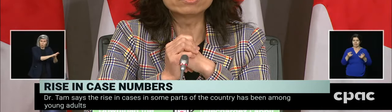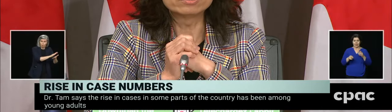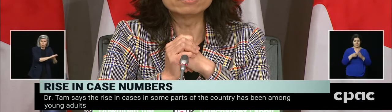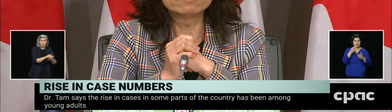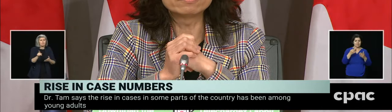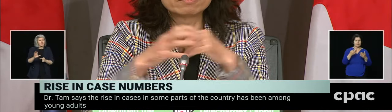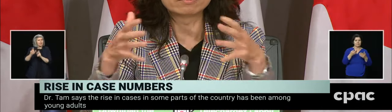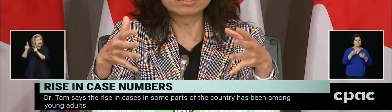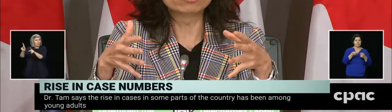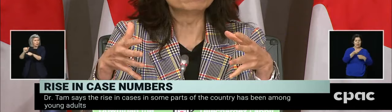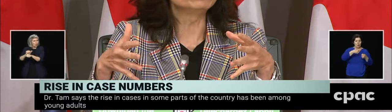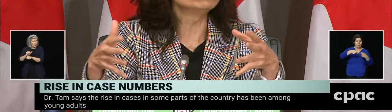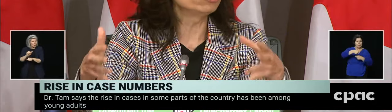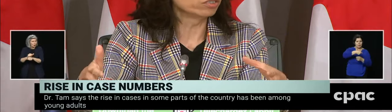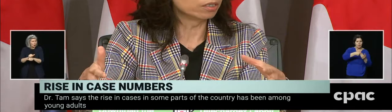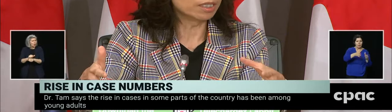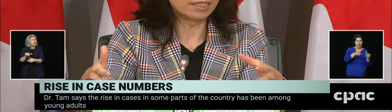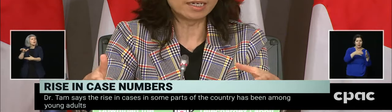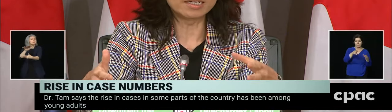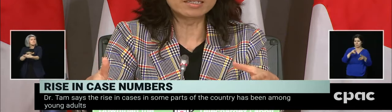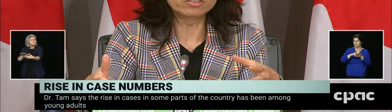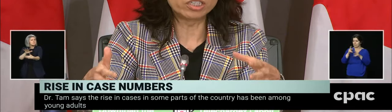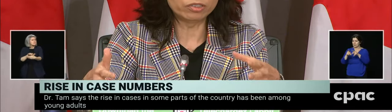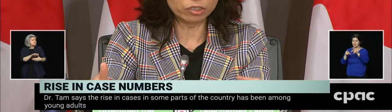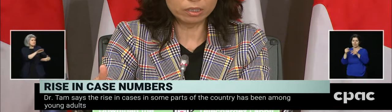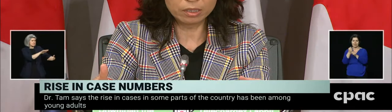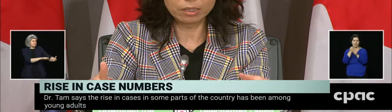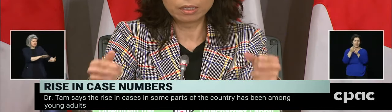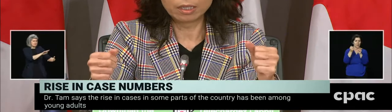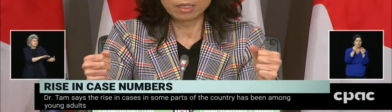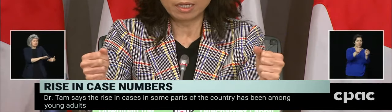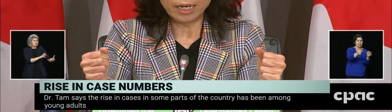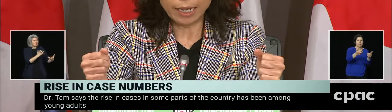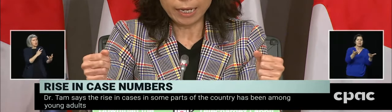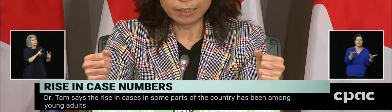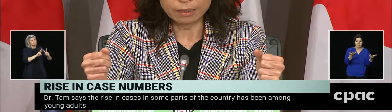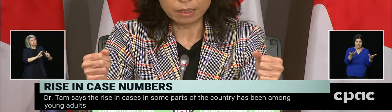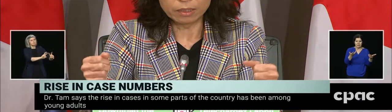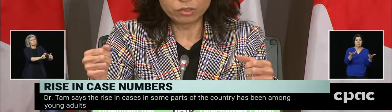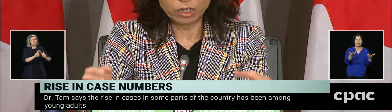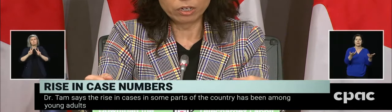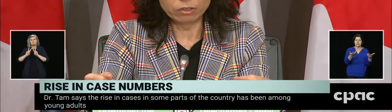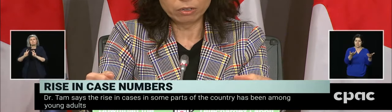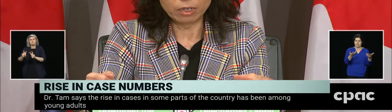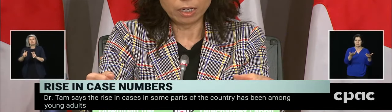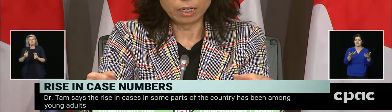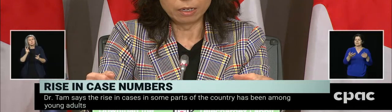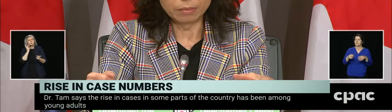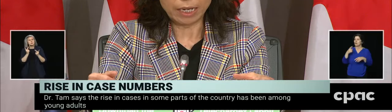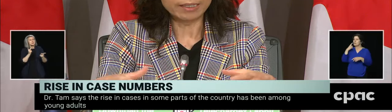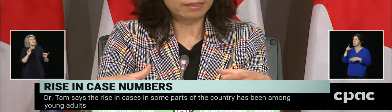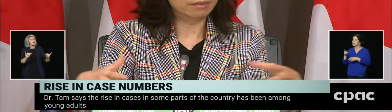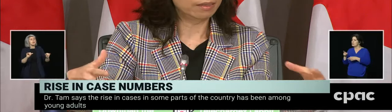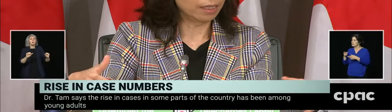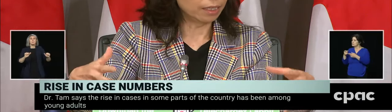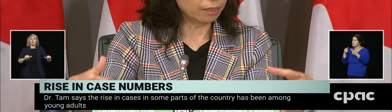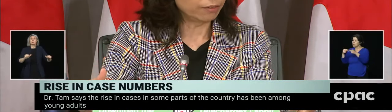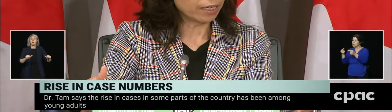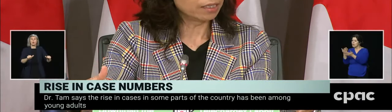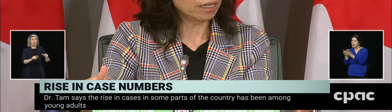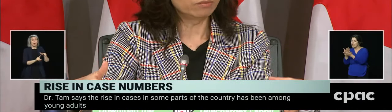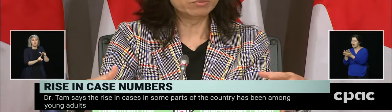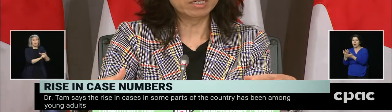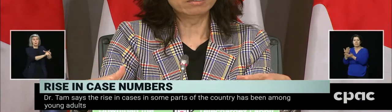WE'LL BE WATCHING TO SEE IF THE